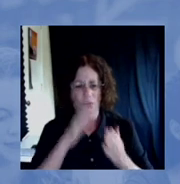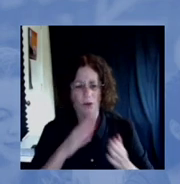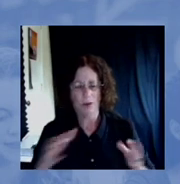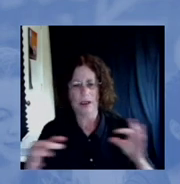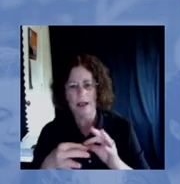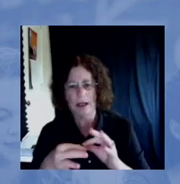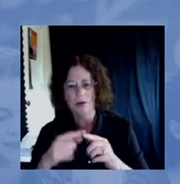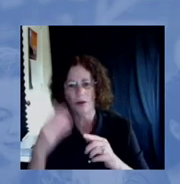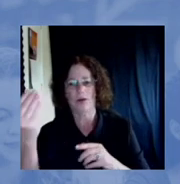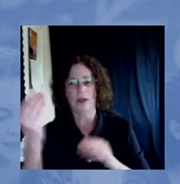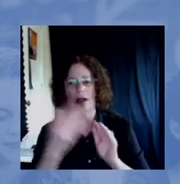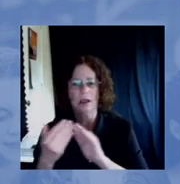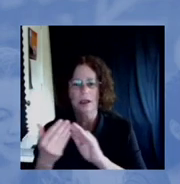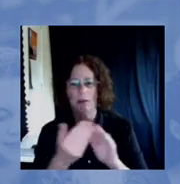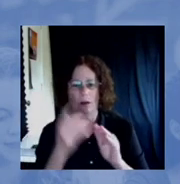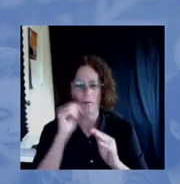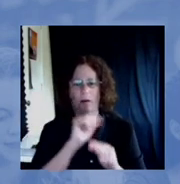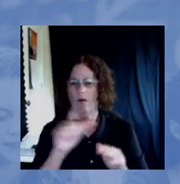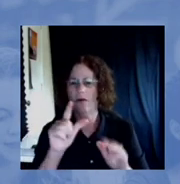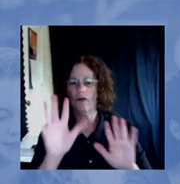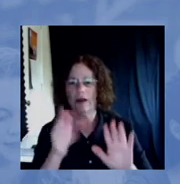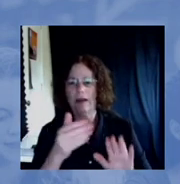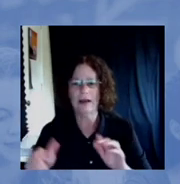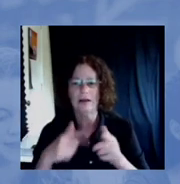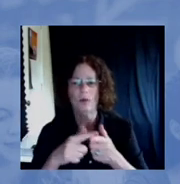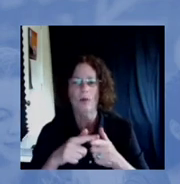FOR ALL OF THE GREAT THINGS WHEN THERE ARE CHALLENGES, THE APPROPRIATE RESOURCES AND